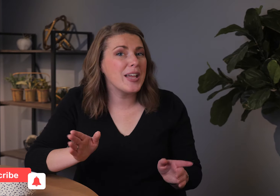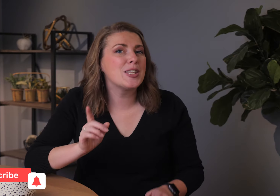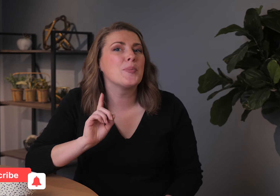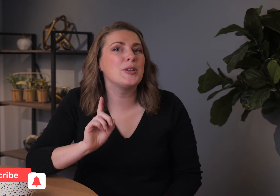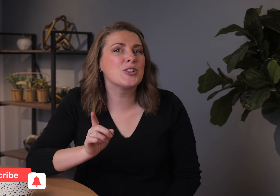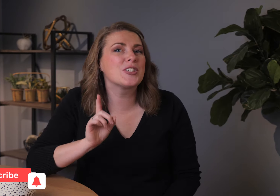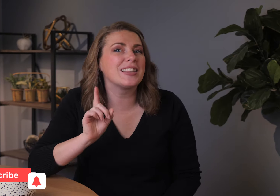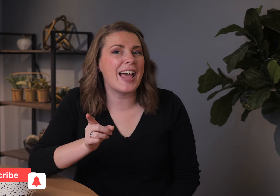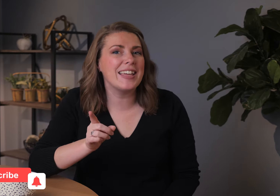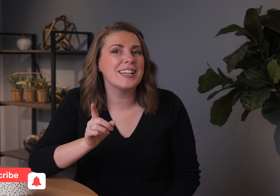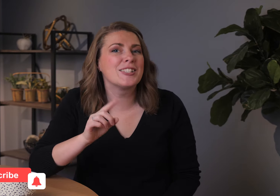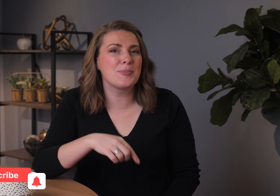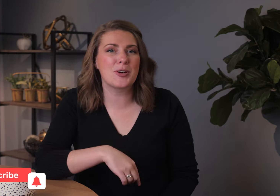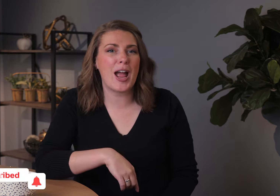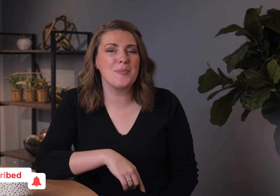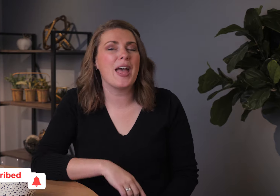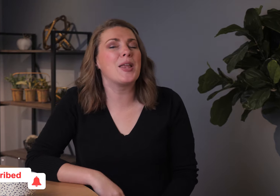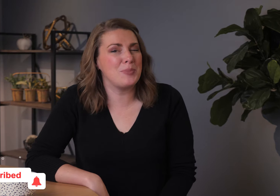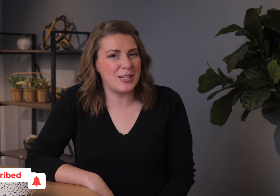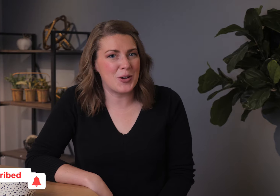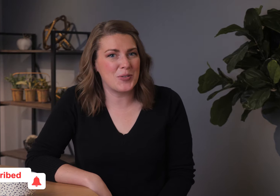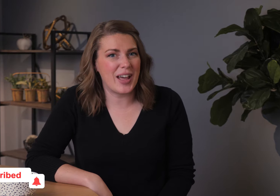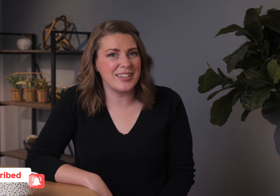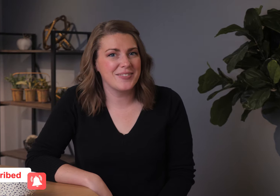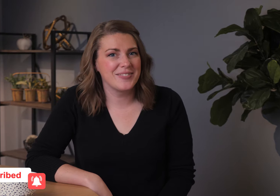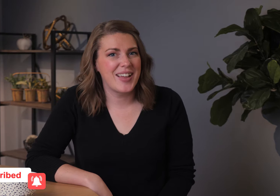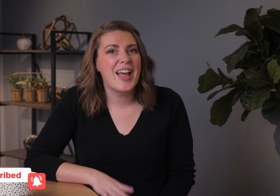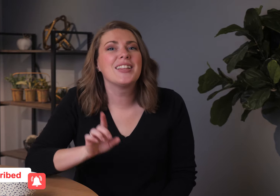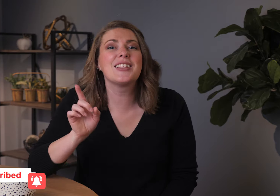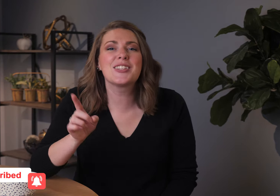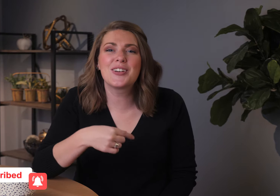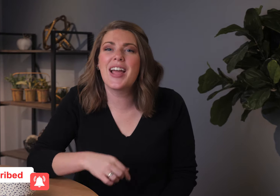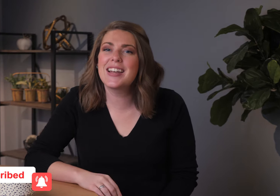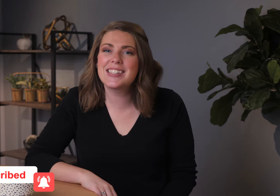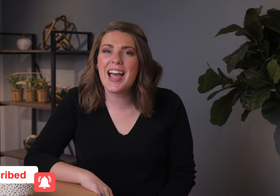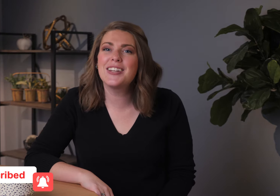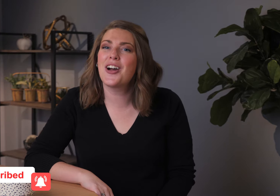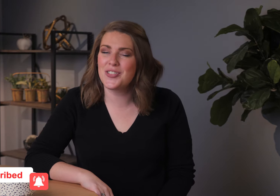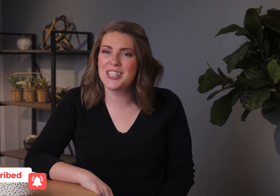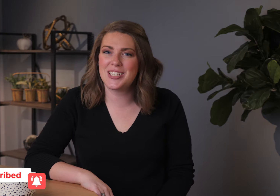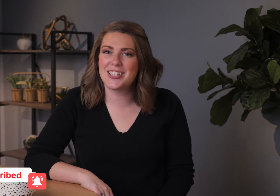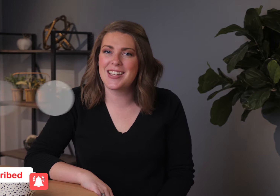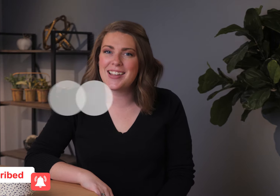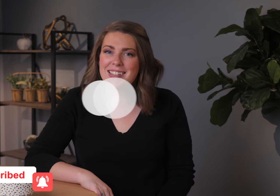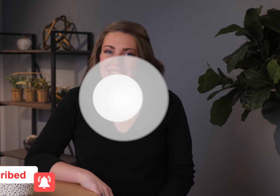As always be sure to like, subscribe, and be notified. Let's learn how to sign conversation signs.